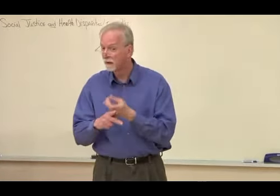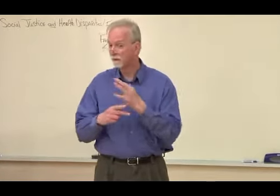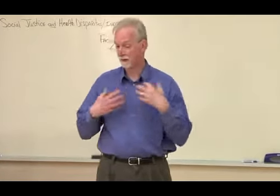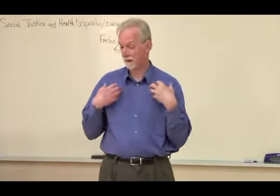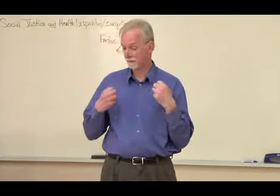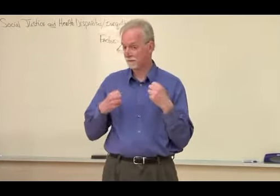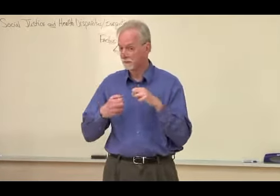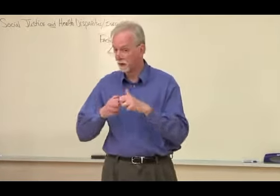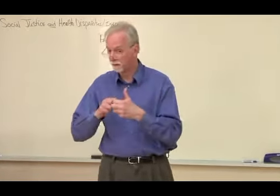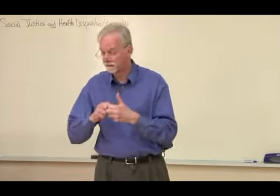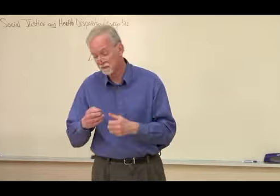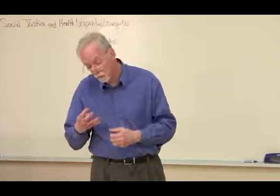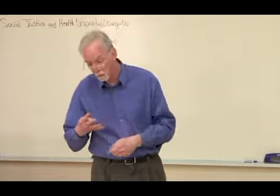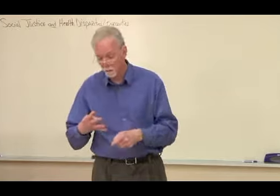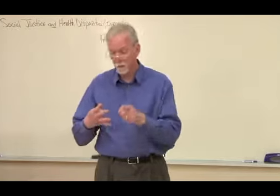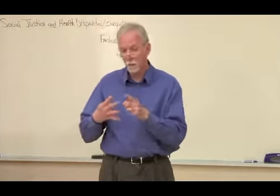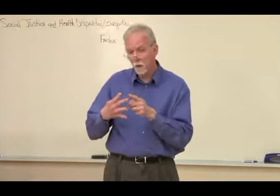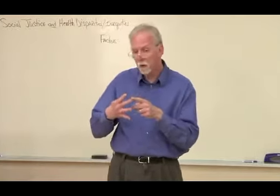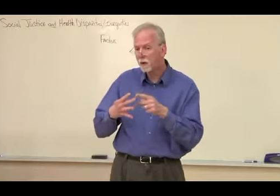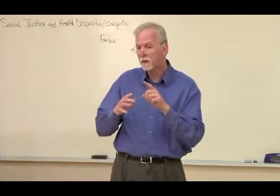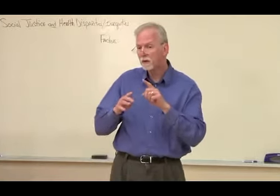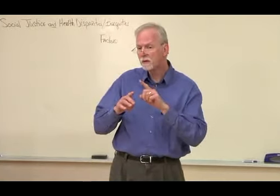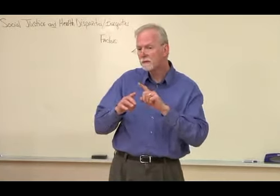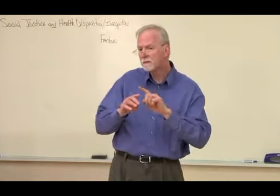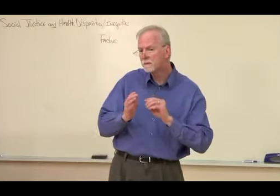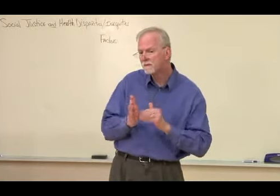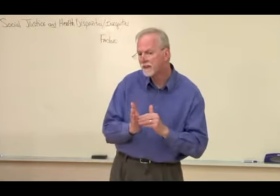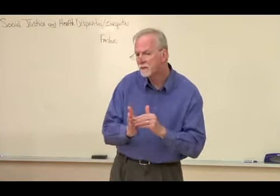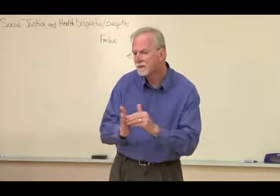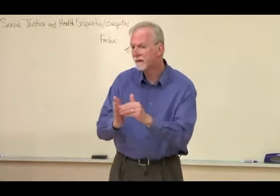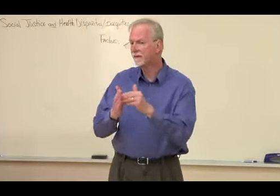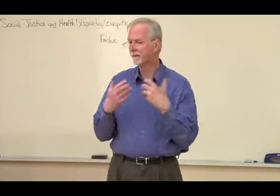or different frequencies of certain health problems?